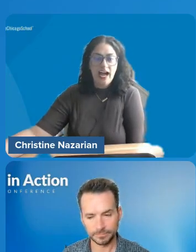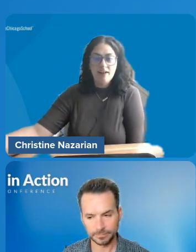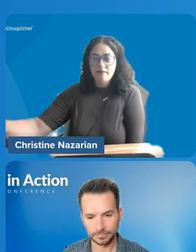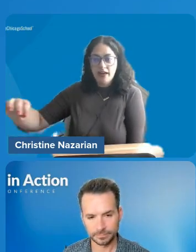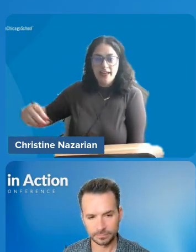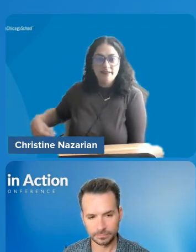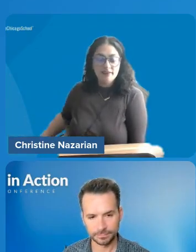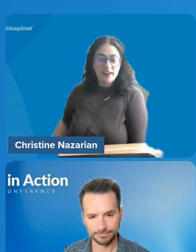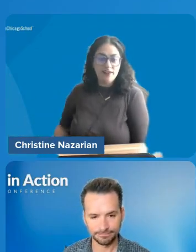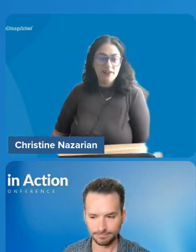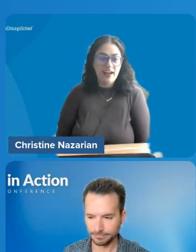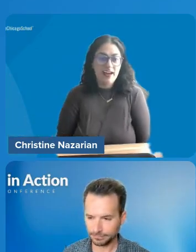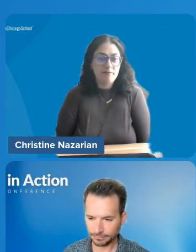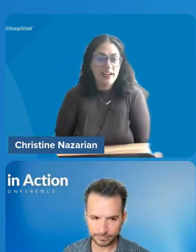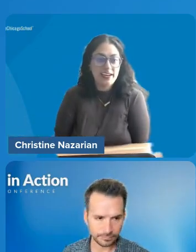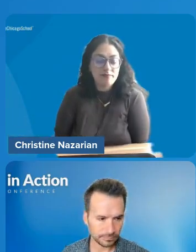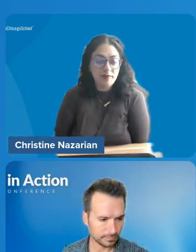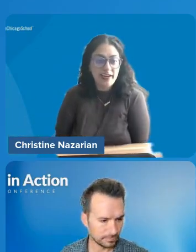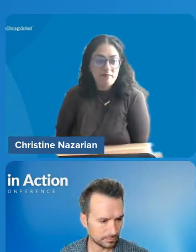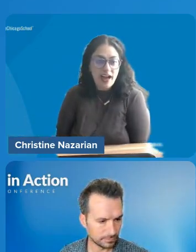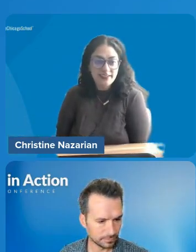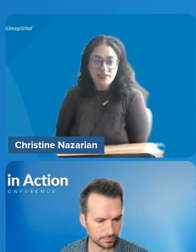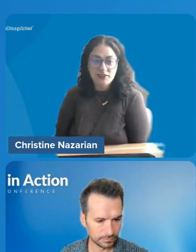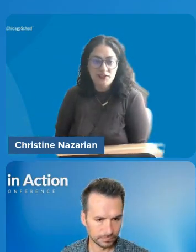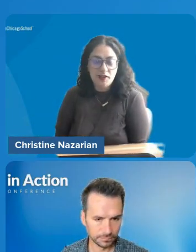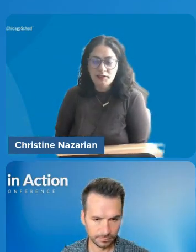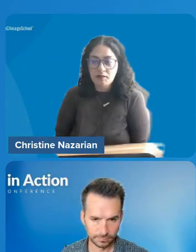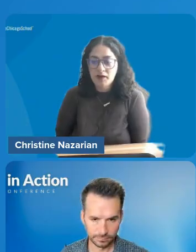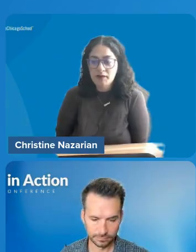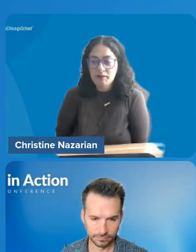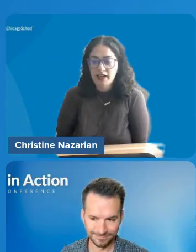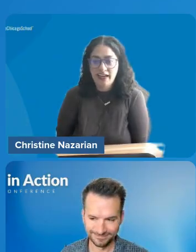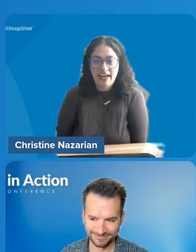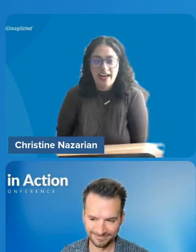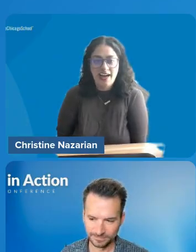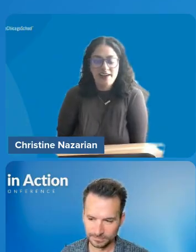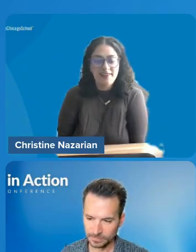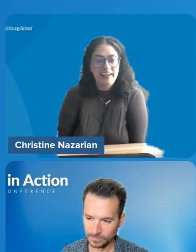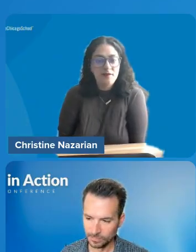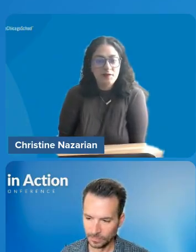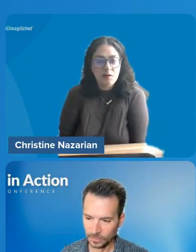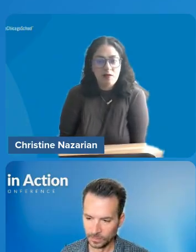And I'm going to bring it back to Dr. Burke, but thank you so much.